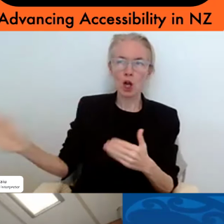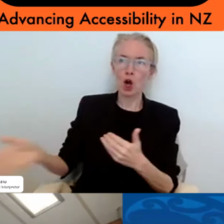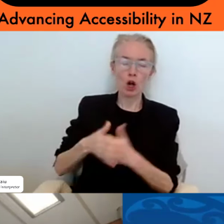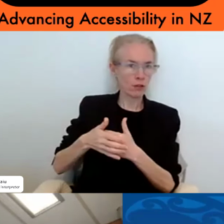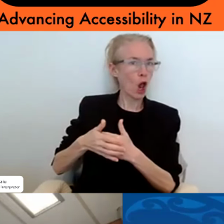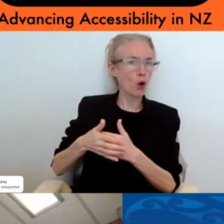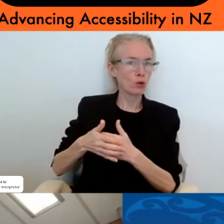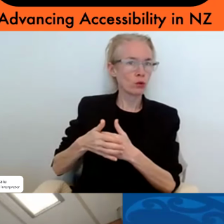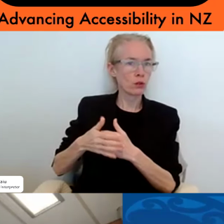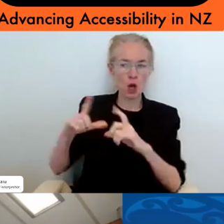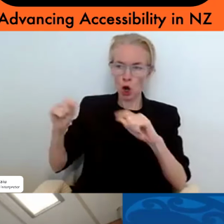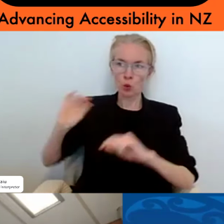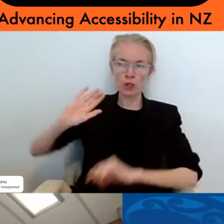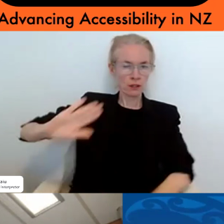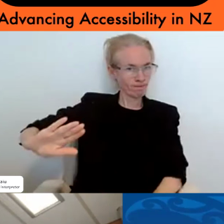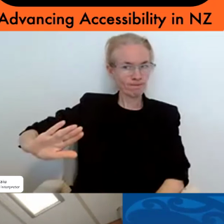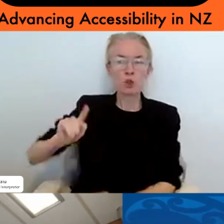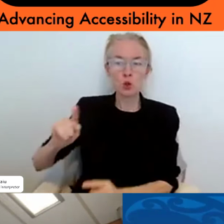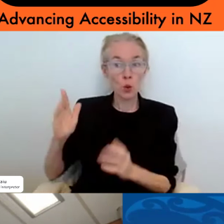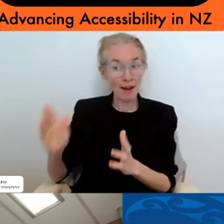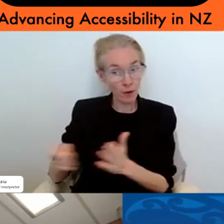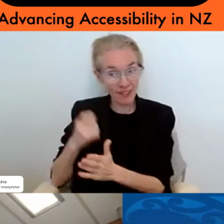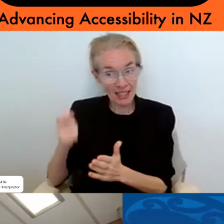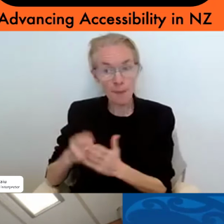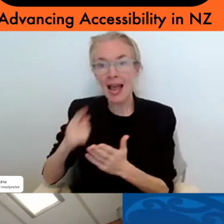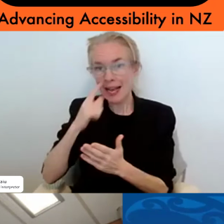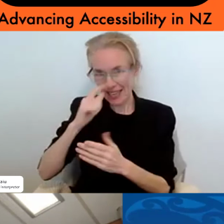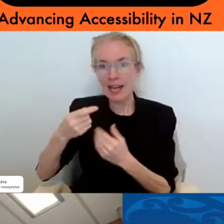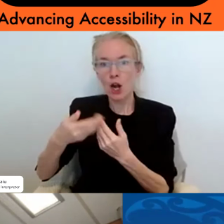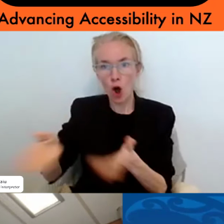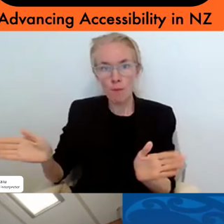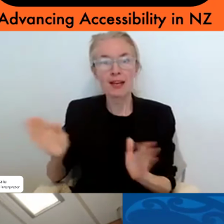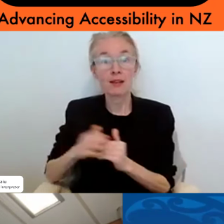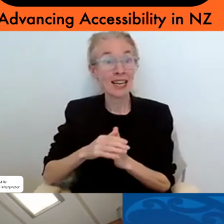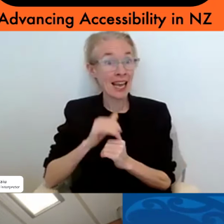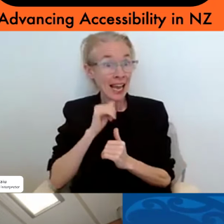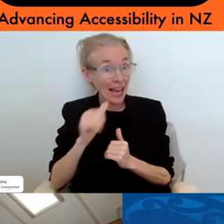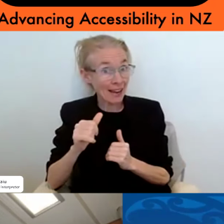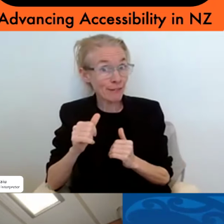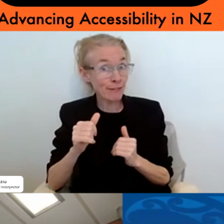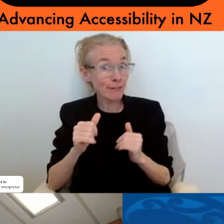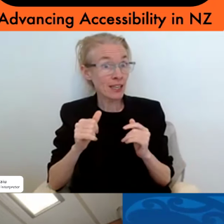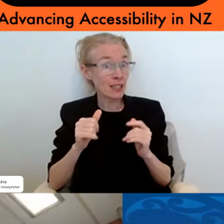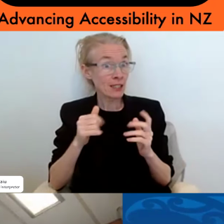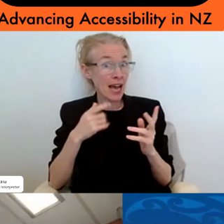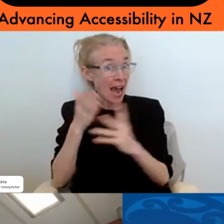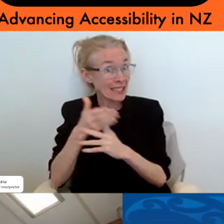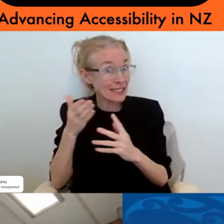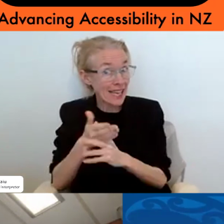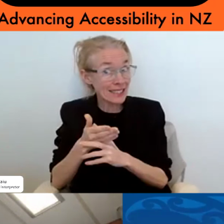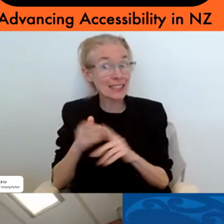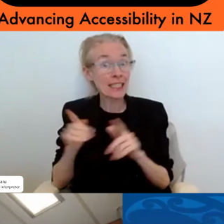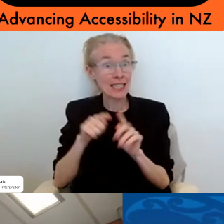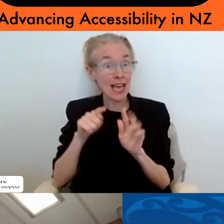had the same system for access features, people would suddenly stop saying well, you know what, we can stick all the cleaning supplies